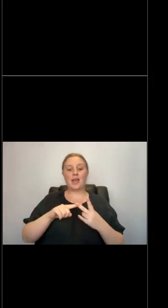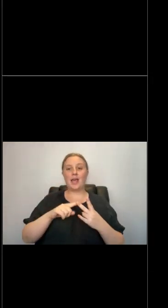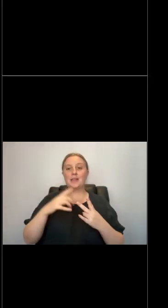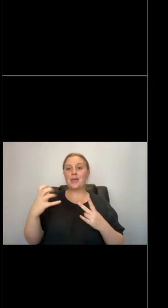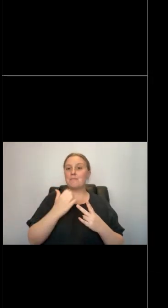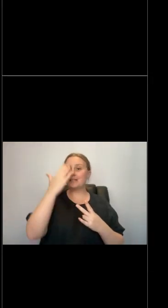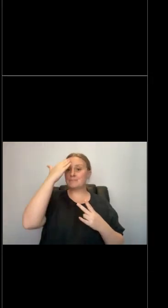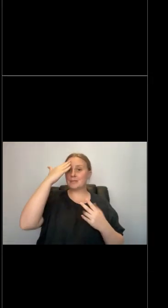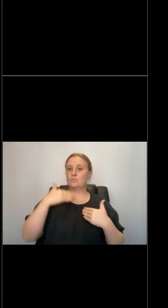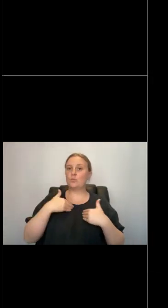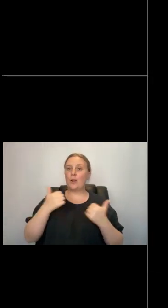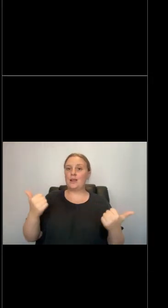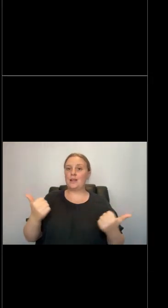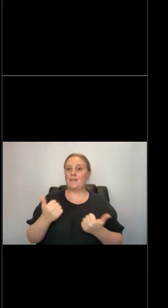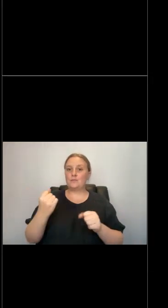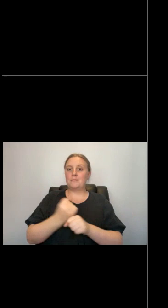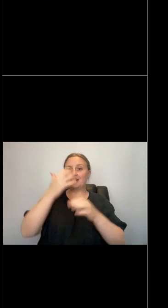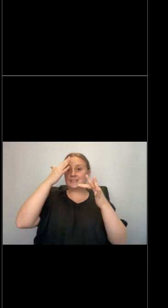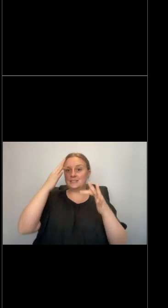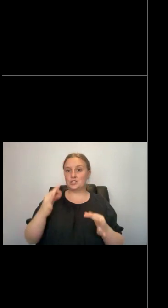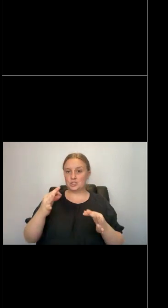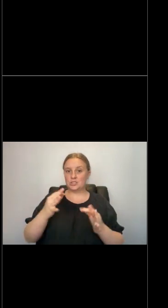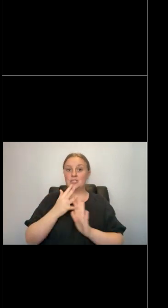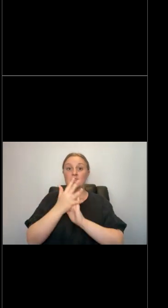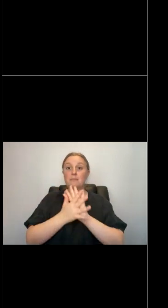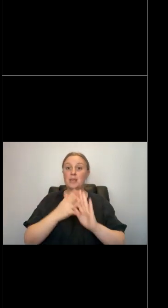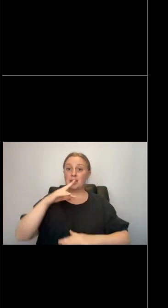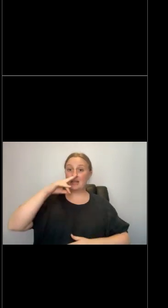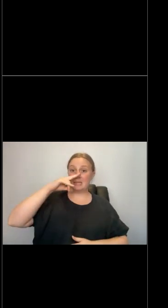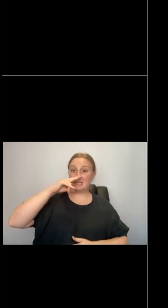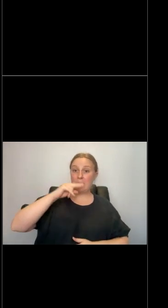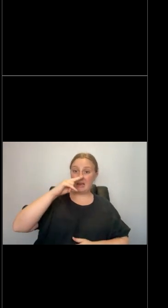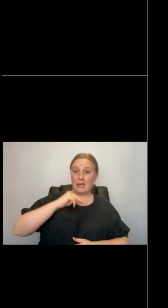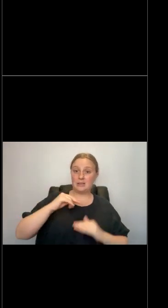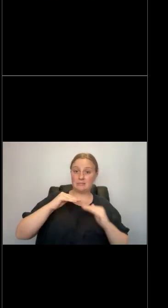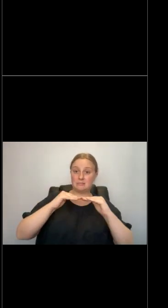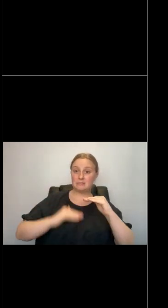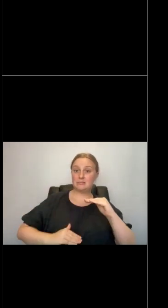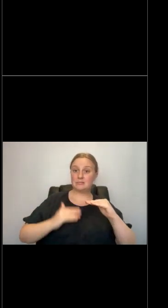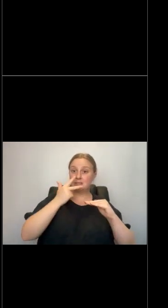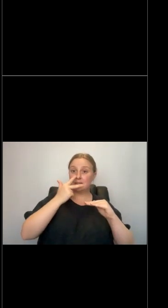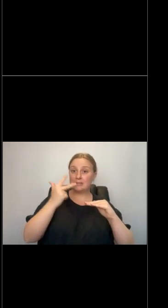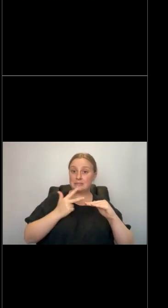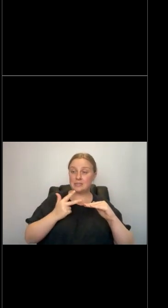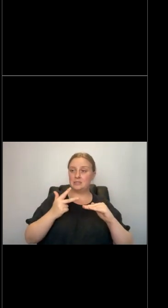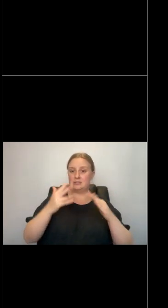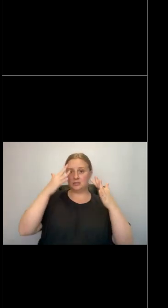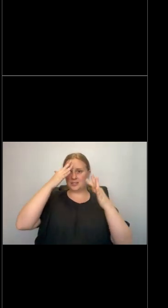So that means that minors can't waive the appointed lawyer.